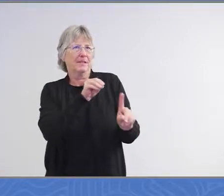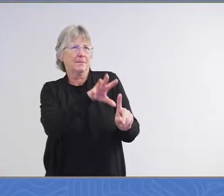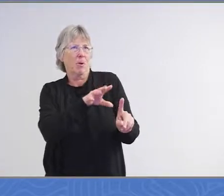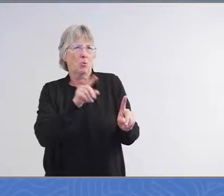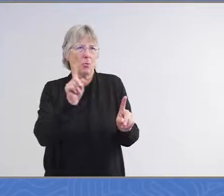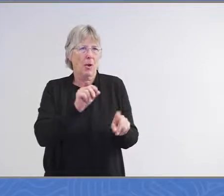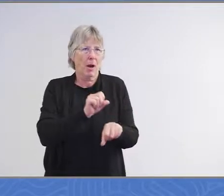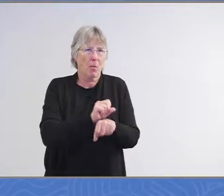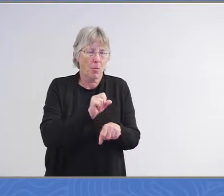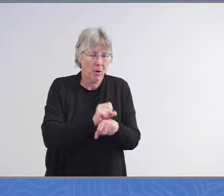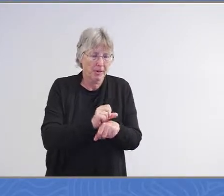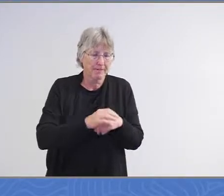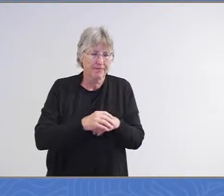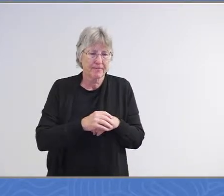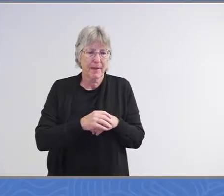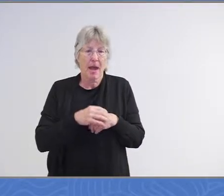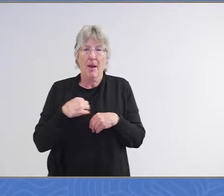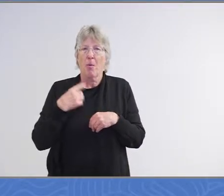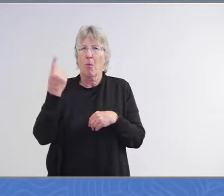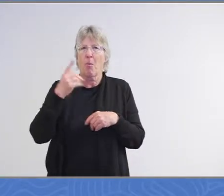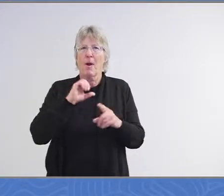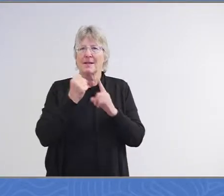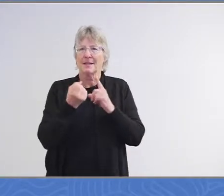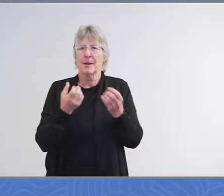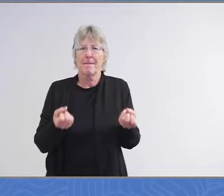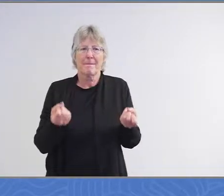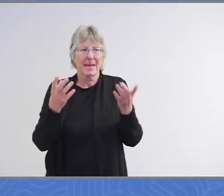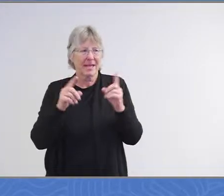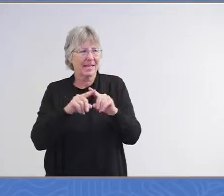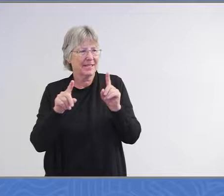I am just one case for many LBUSD employee cases.